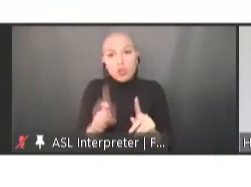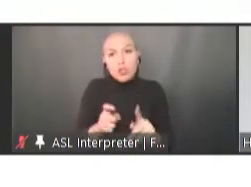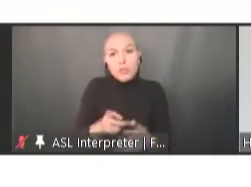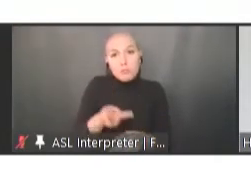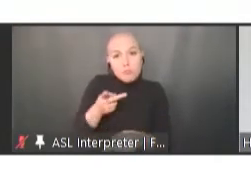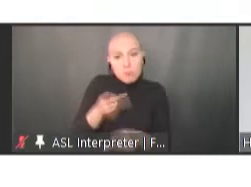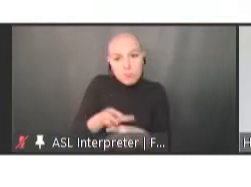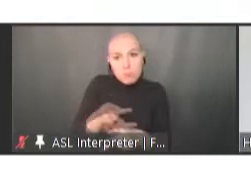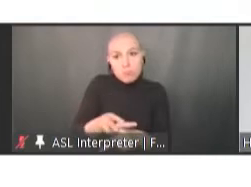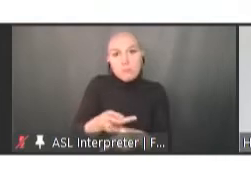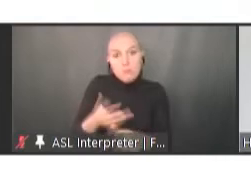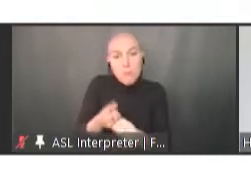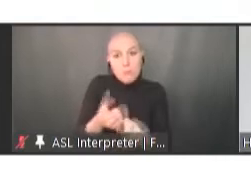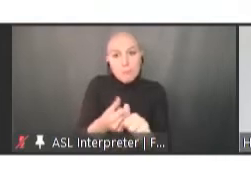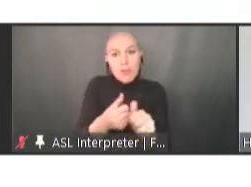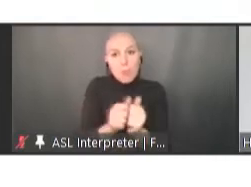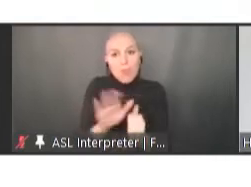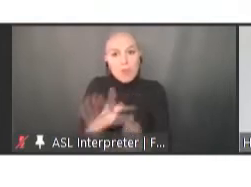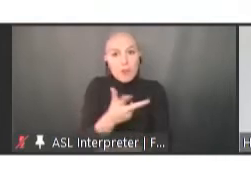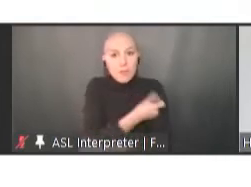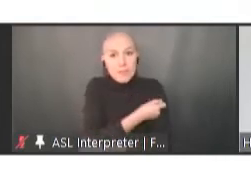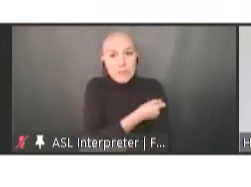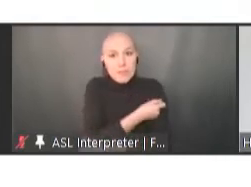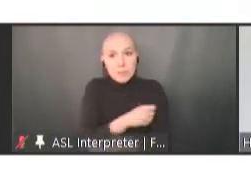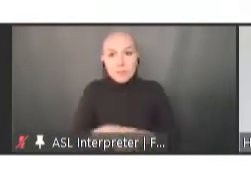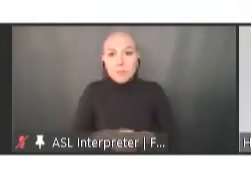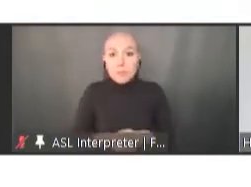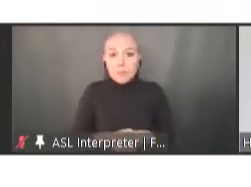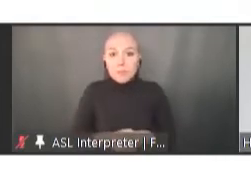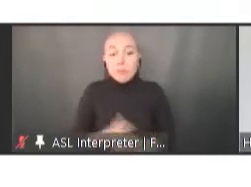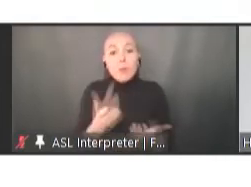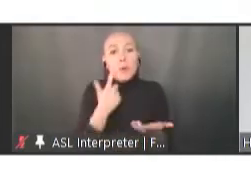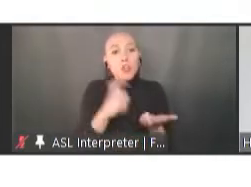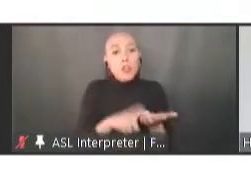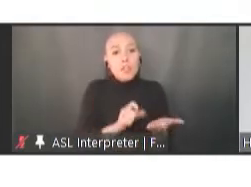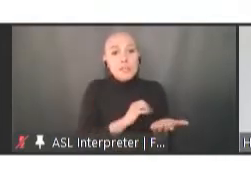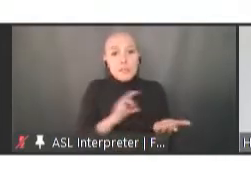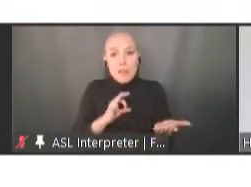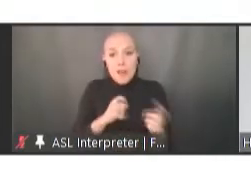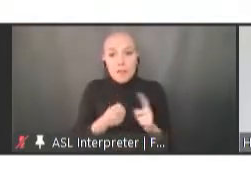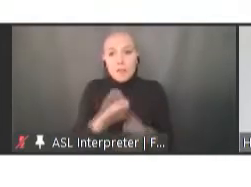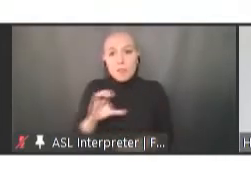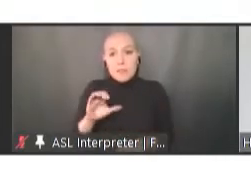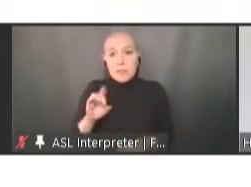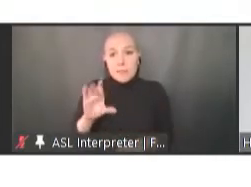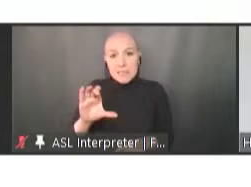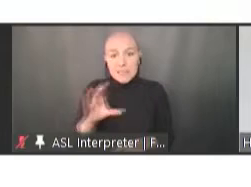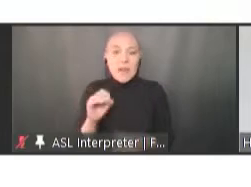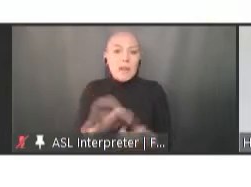I'd like to acknowledge the following staff from CDC and collaborators from these health departments. Thank you.